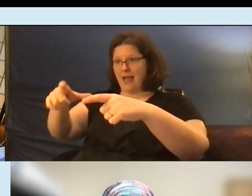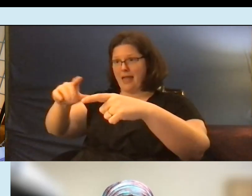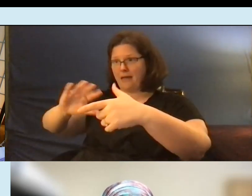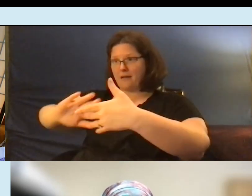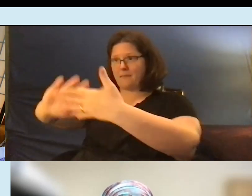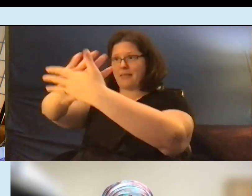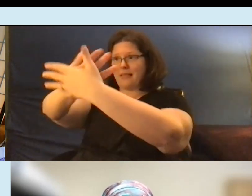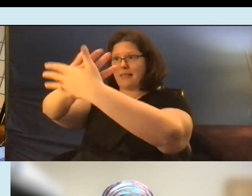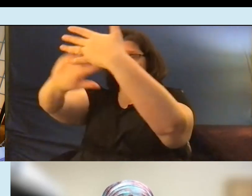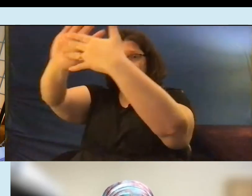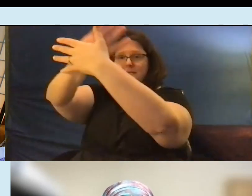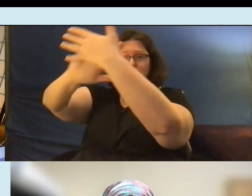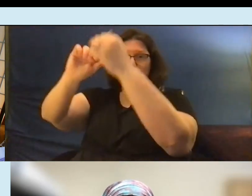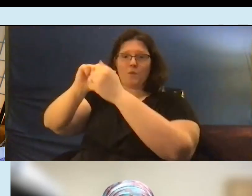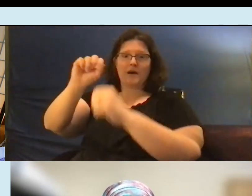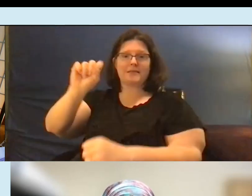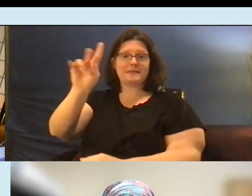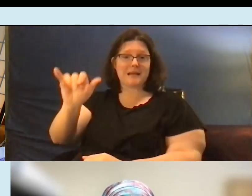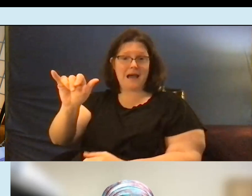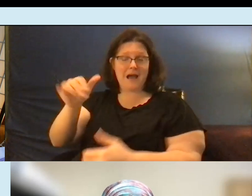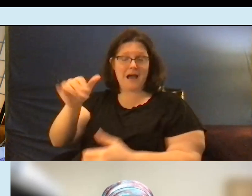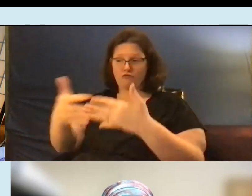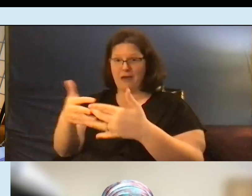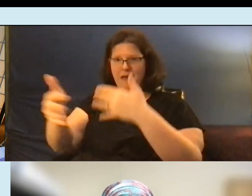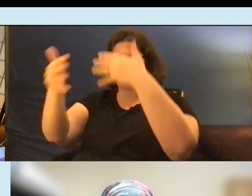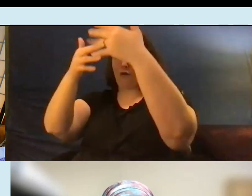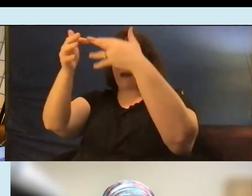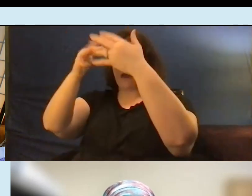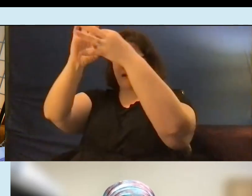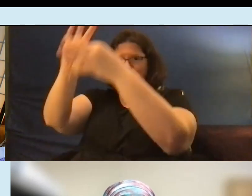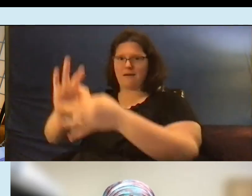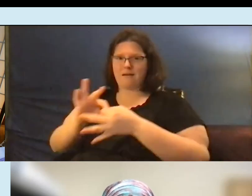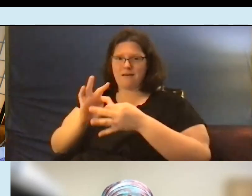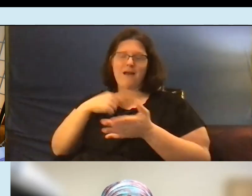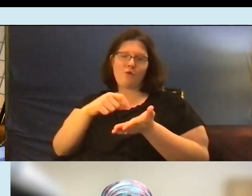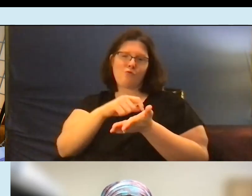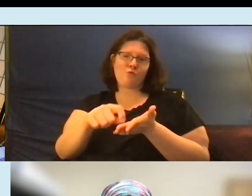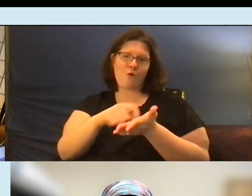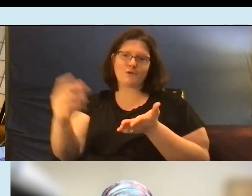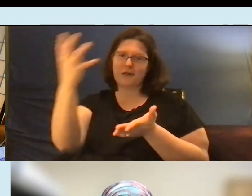me and I was able to write a few really lovely poems that was inspired by that nature